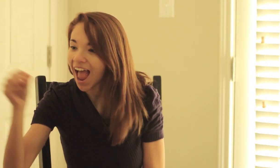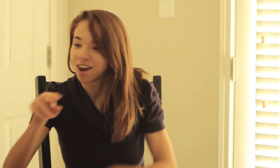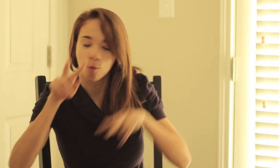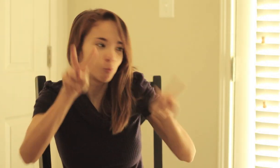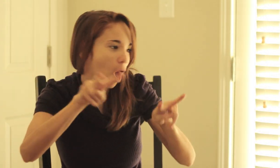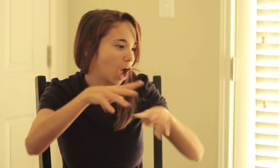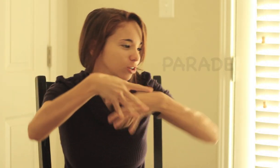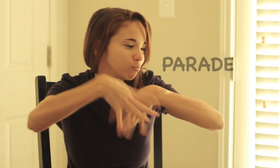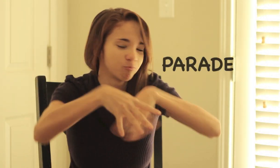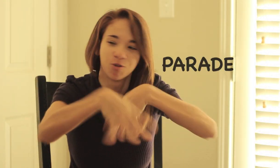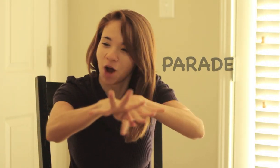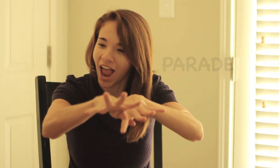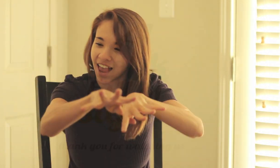And watch the parade!